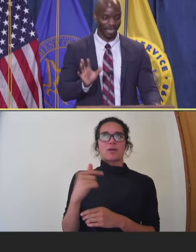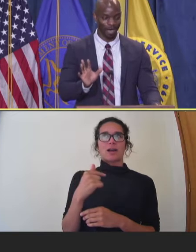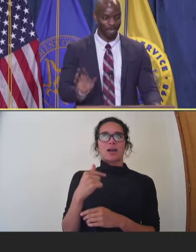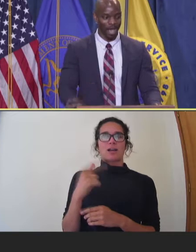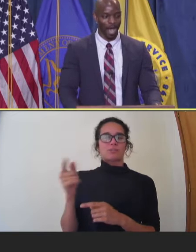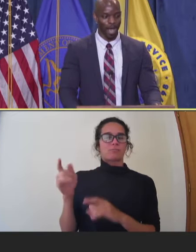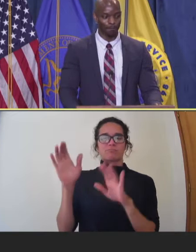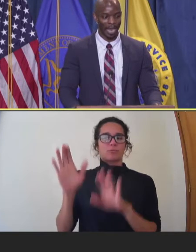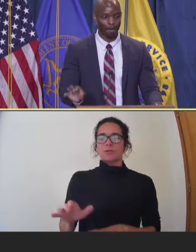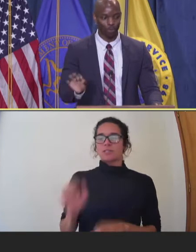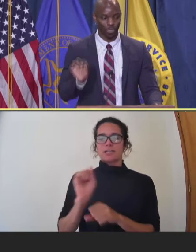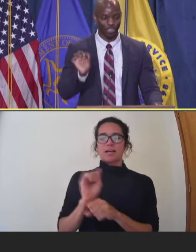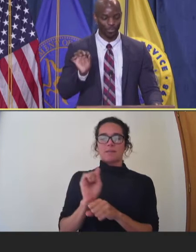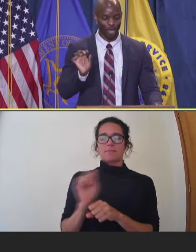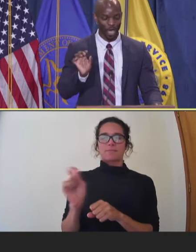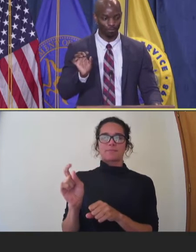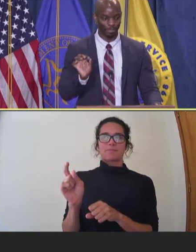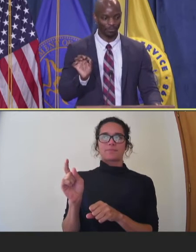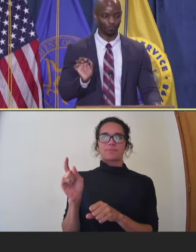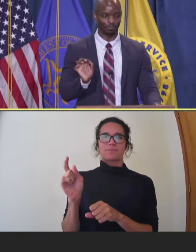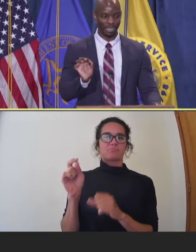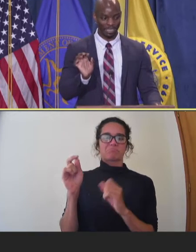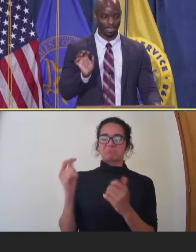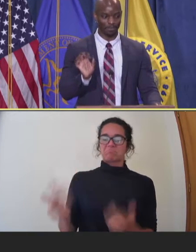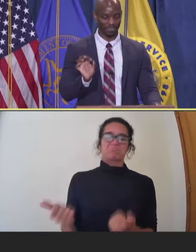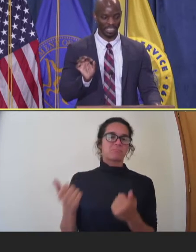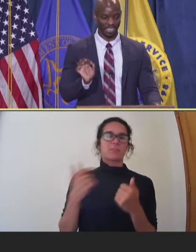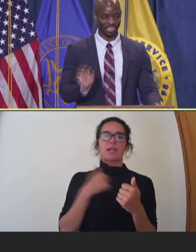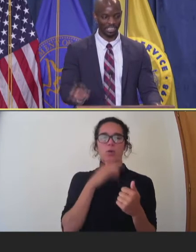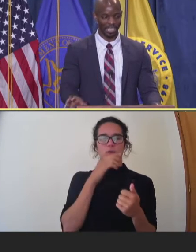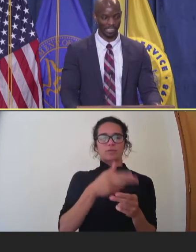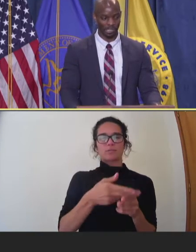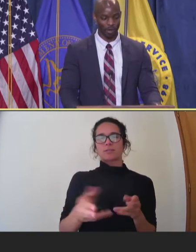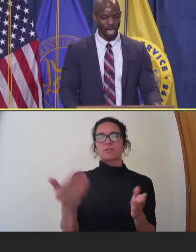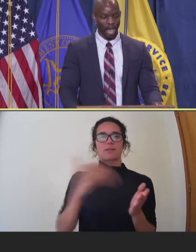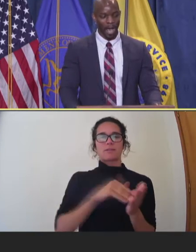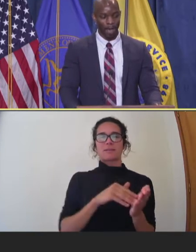job. But I am going to briefly repeat some of the things that she said. So,